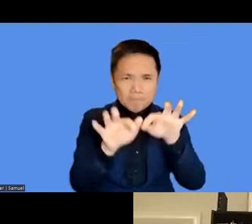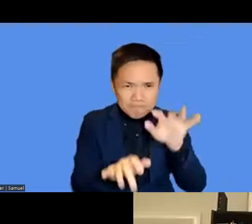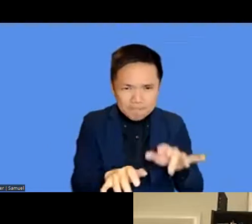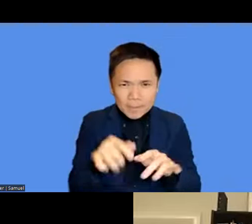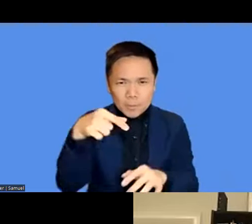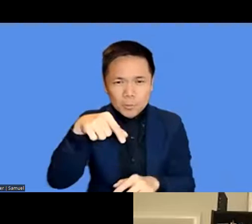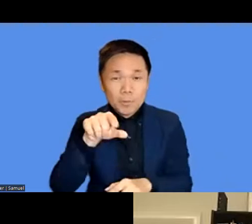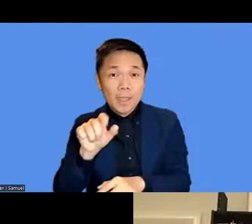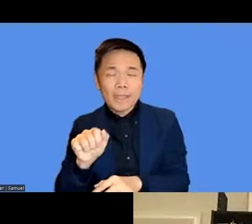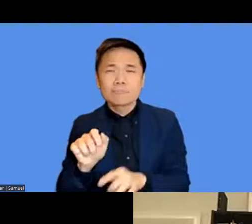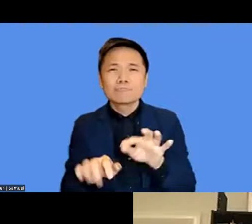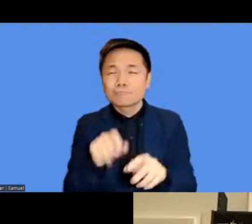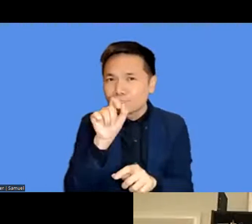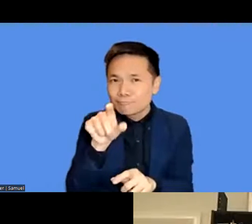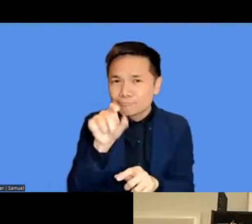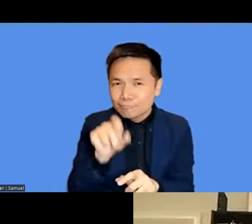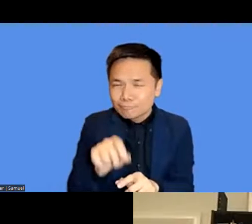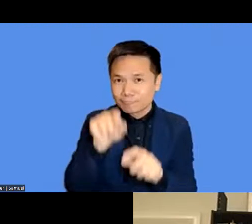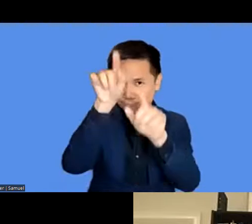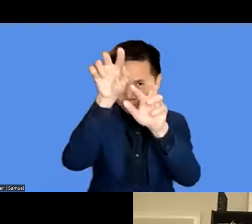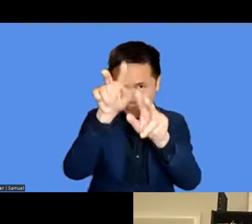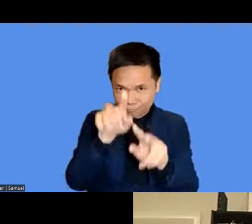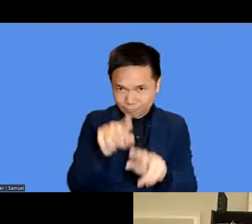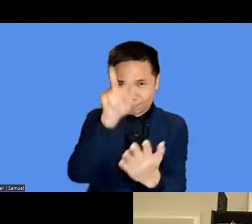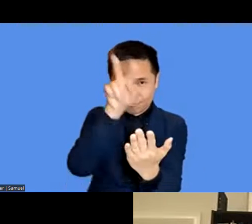chat box and we will return to those after all the presentations.